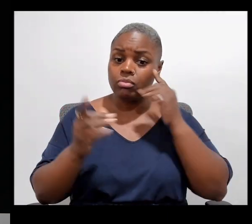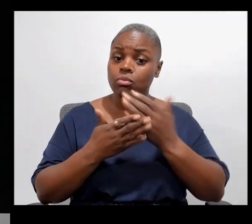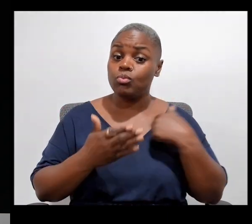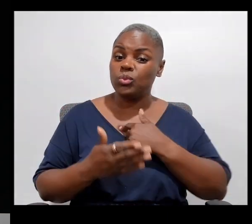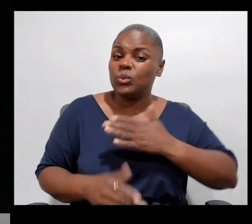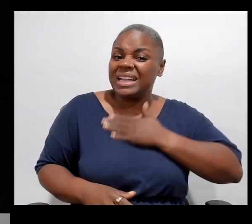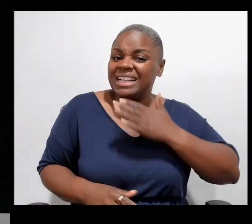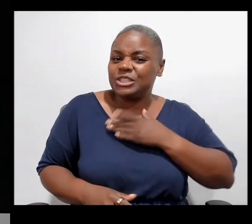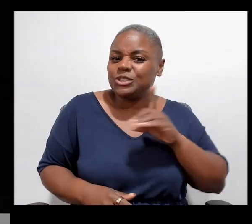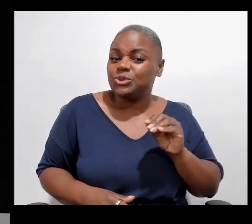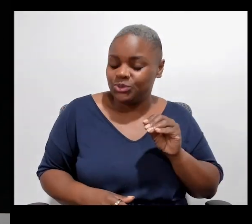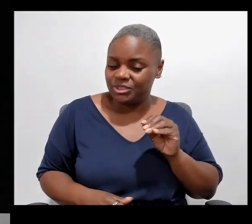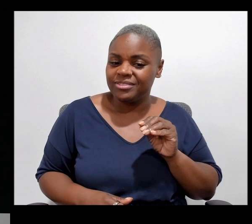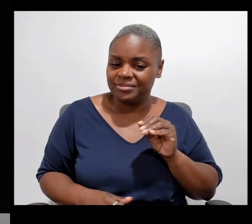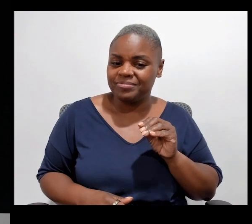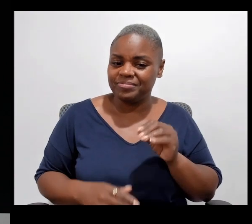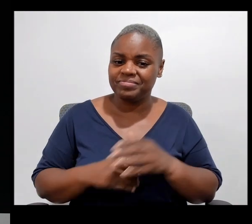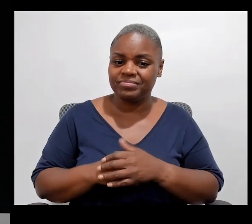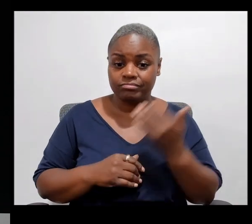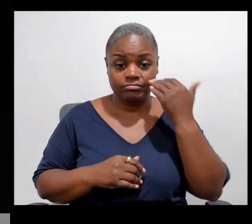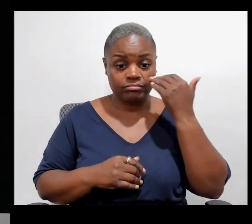and for the things that we were willing to do.